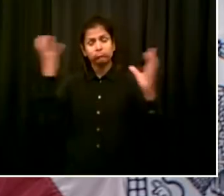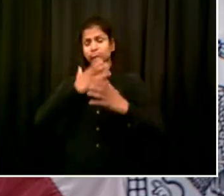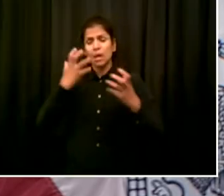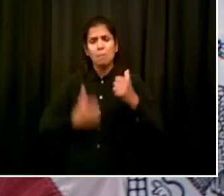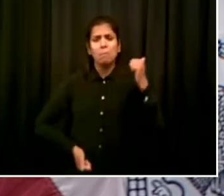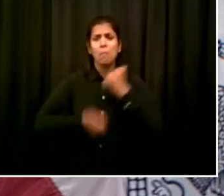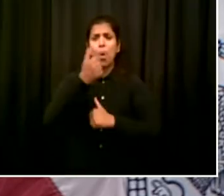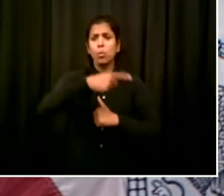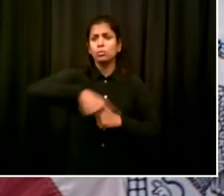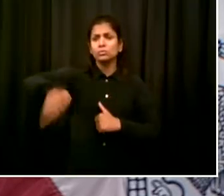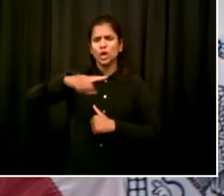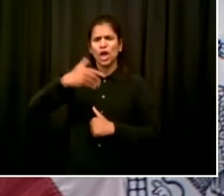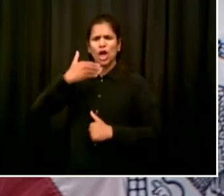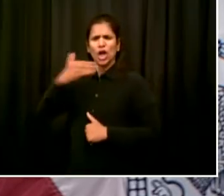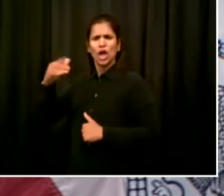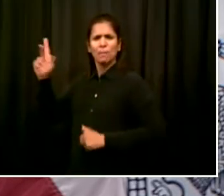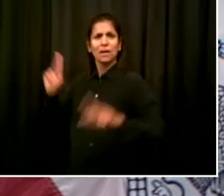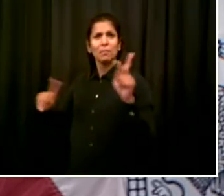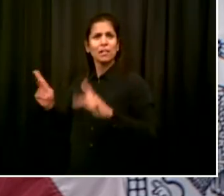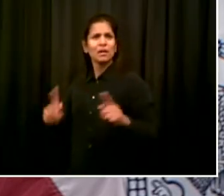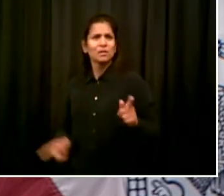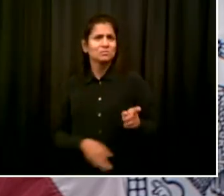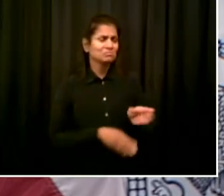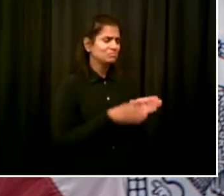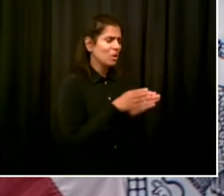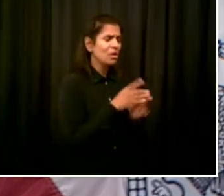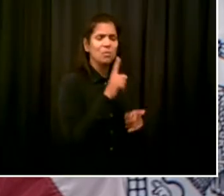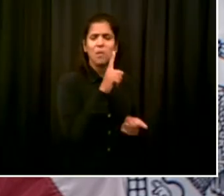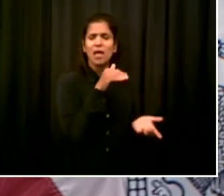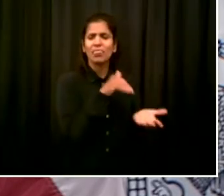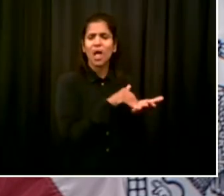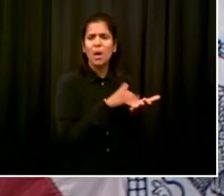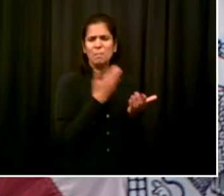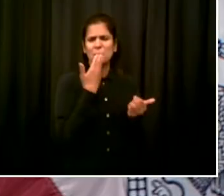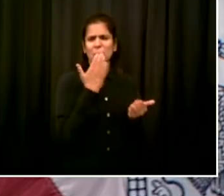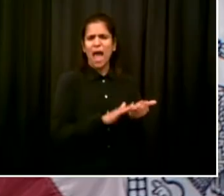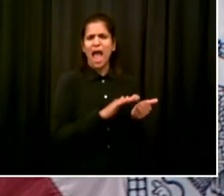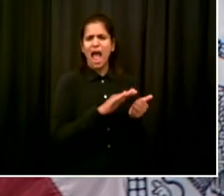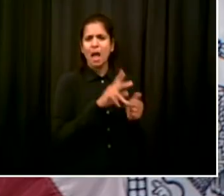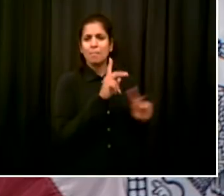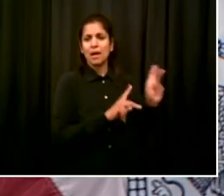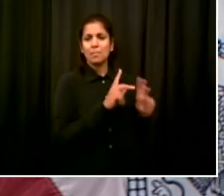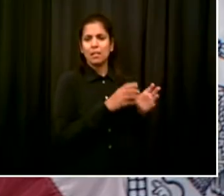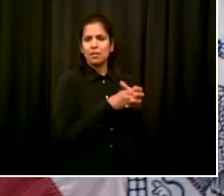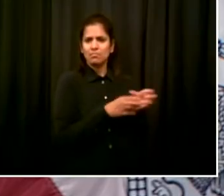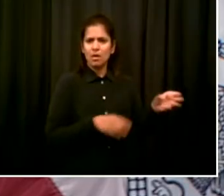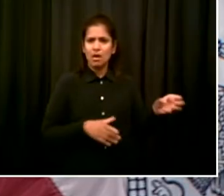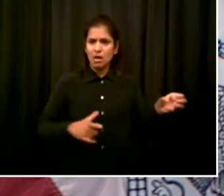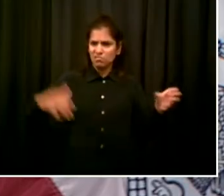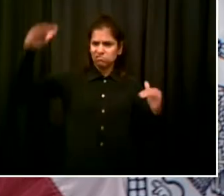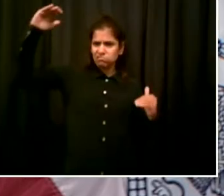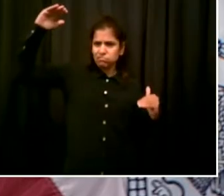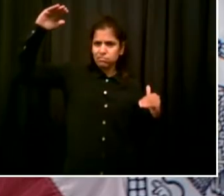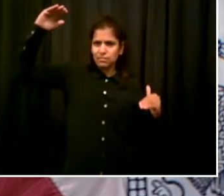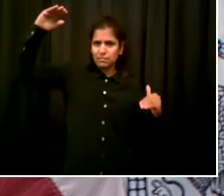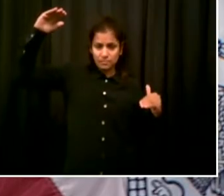THOUSAND CREATING MOST OF TE HUGN VIOLENCE, OVERWHELMINGLY